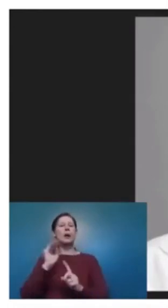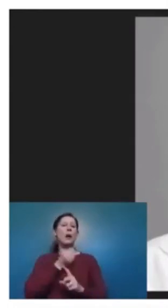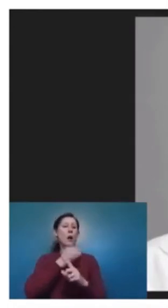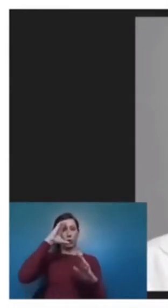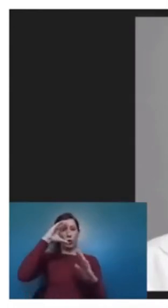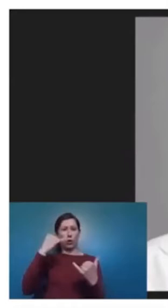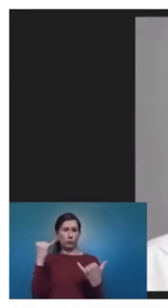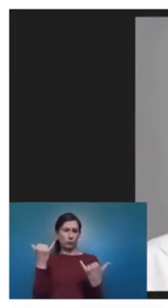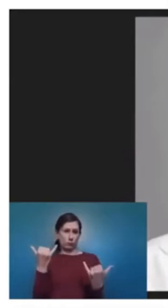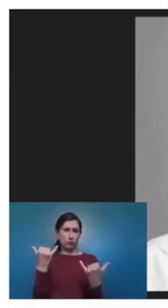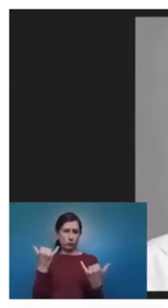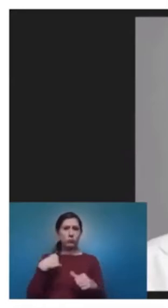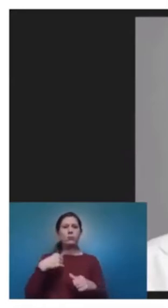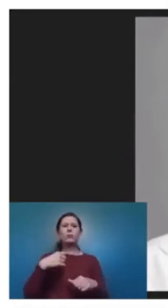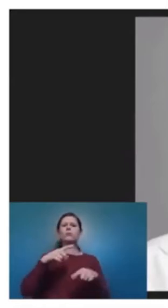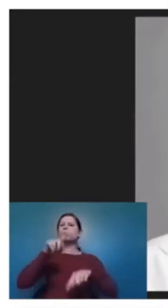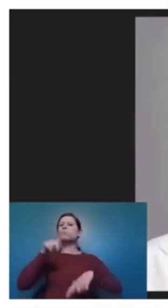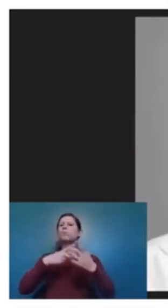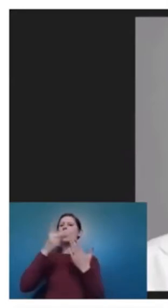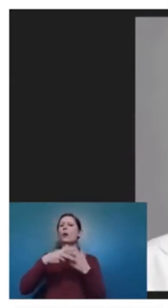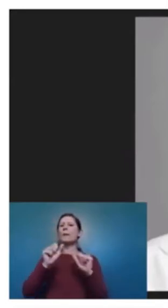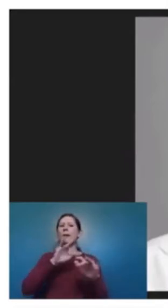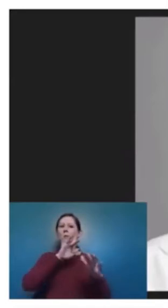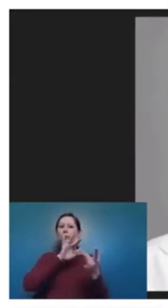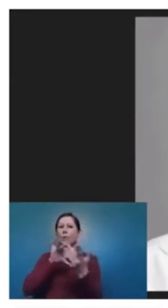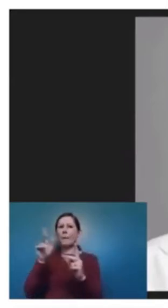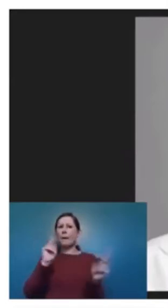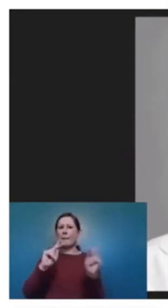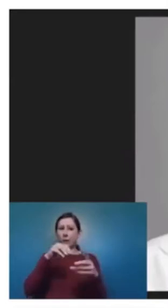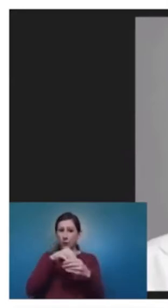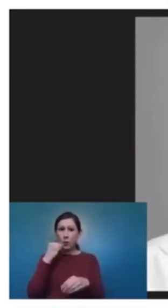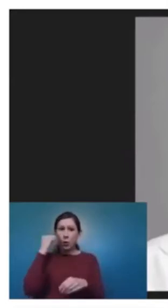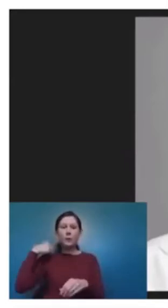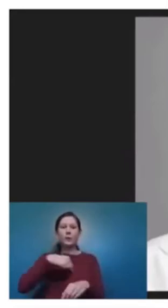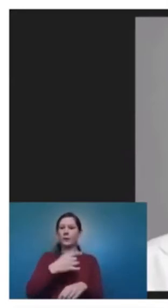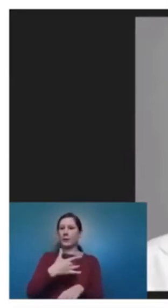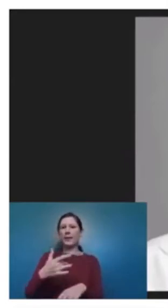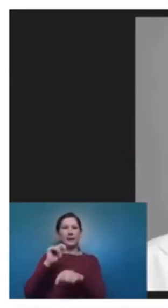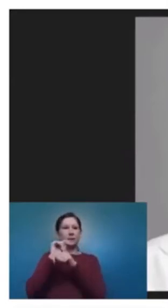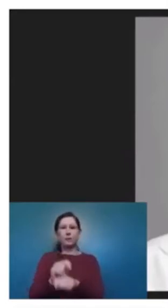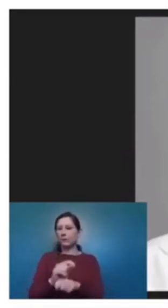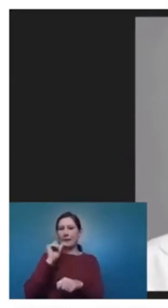that all this varied programming will allow us to reach people in homes that we normally are not able to through our traditional program.